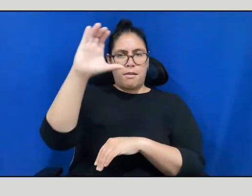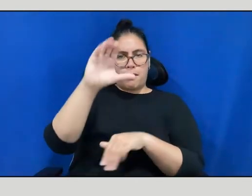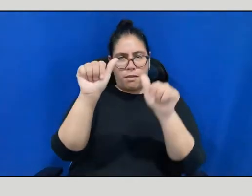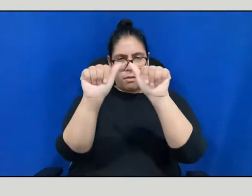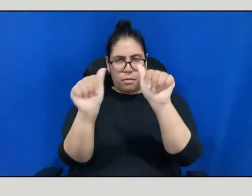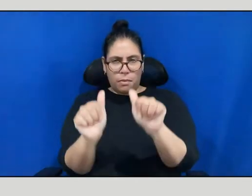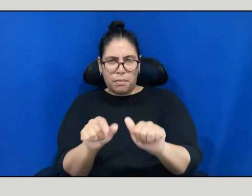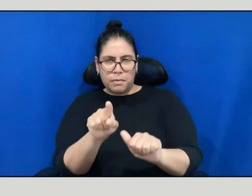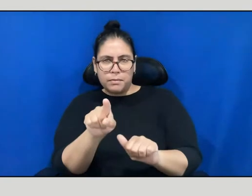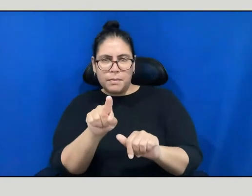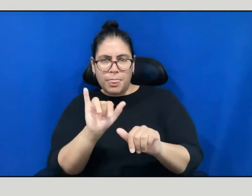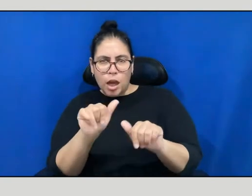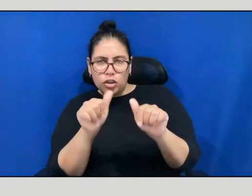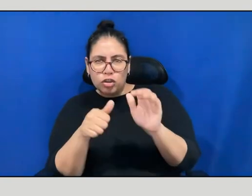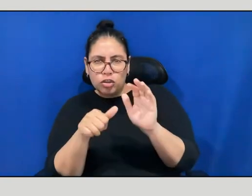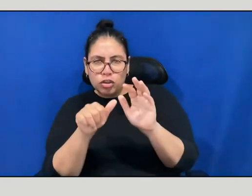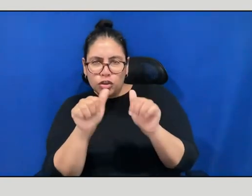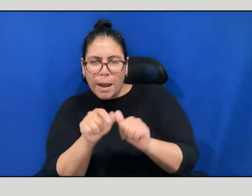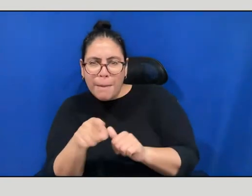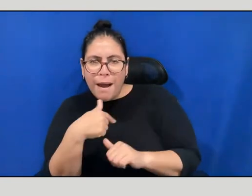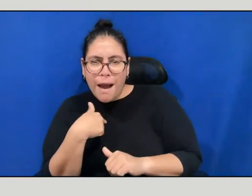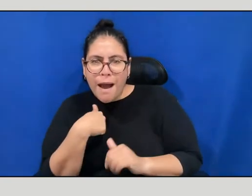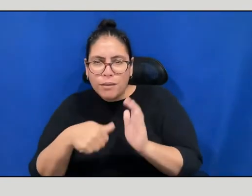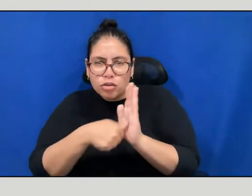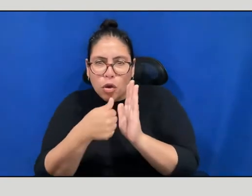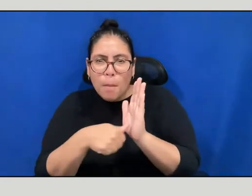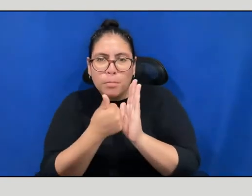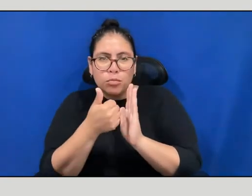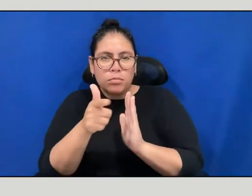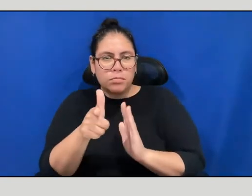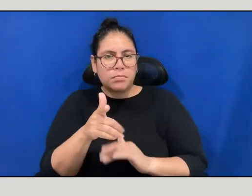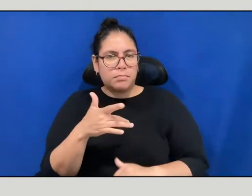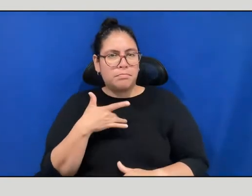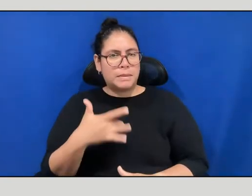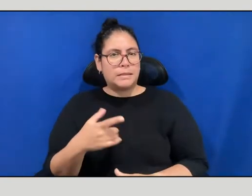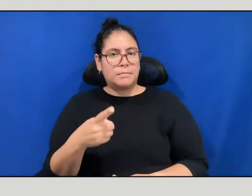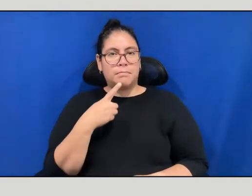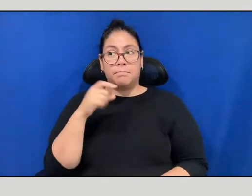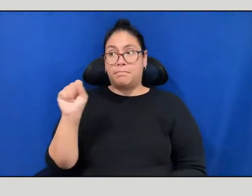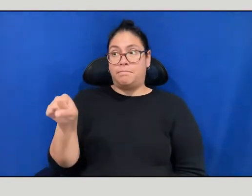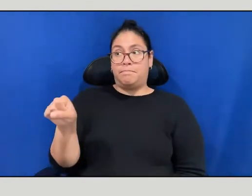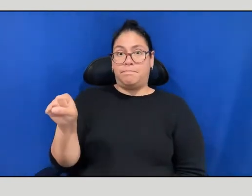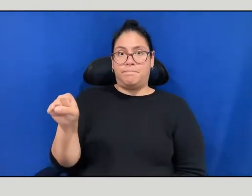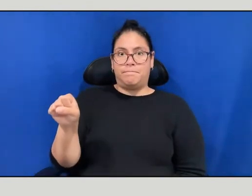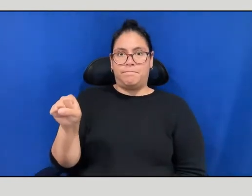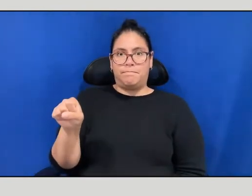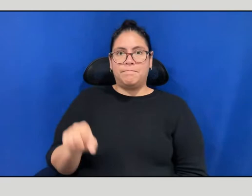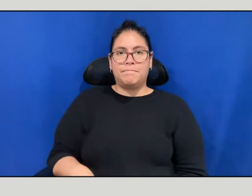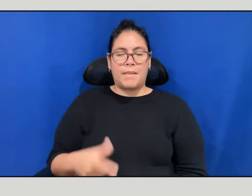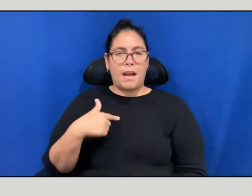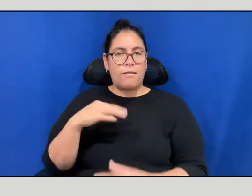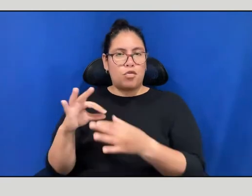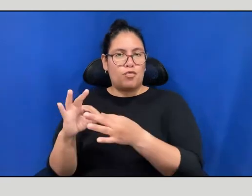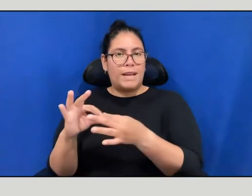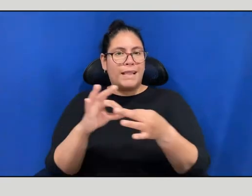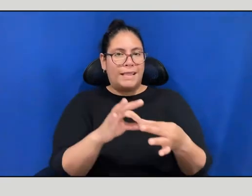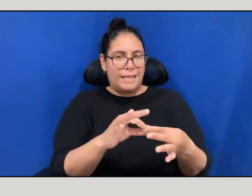Yes, I have in mind a very powerful king related with that narrative,